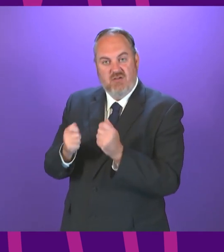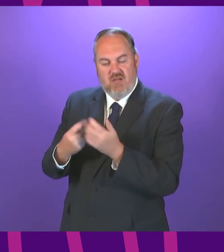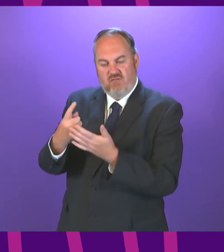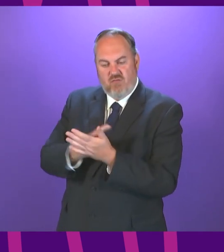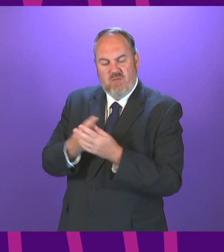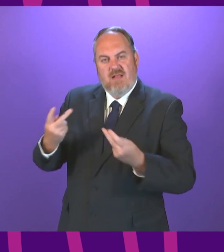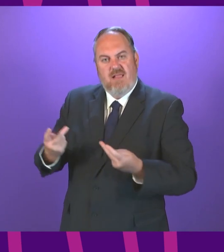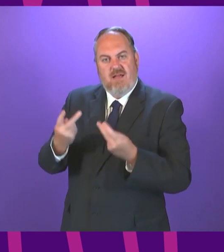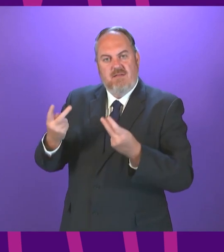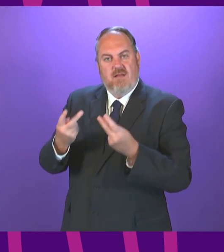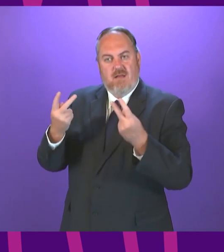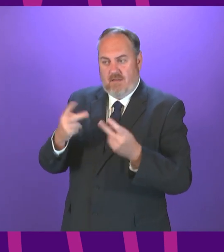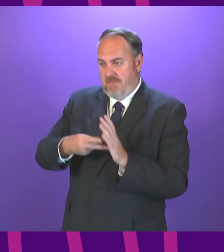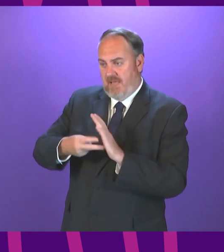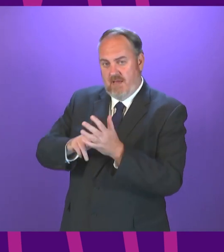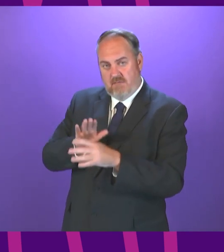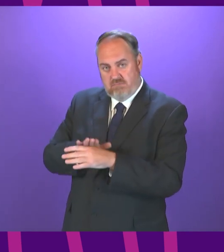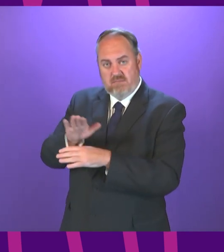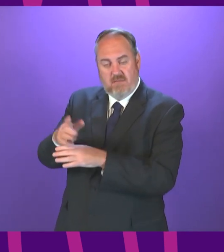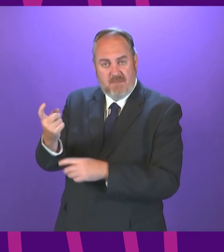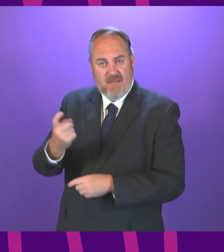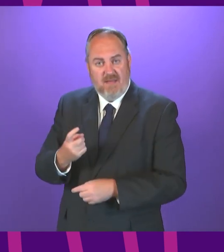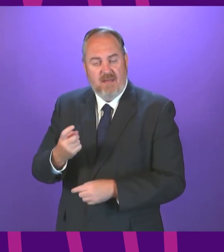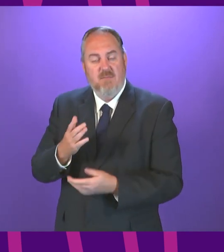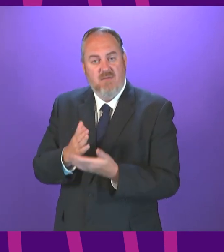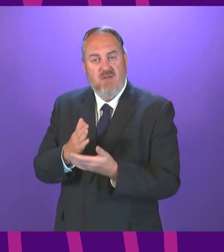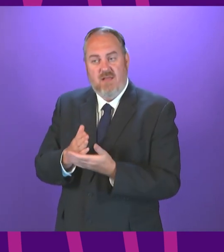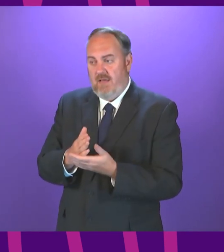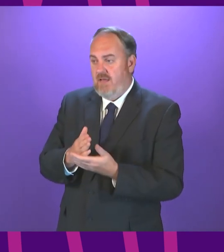on any potential Covid certification requirements for international travel.